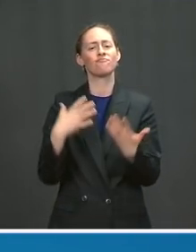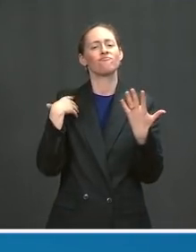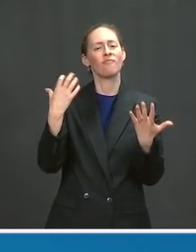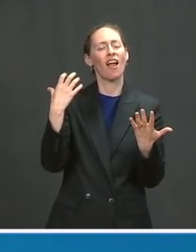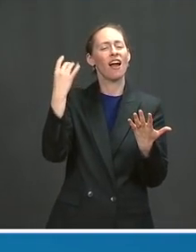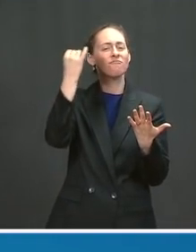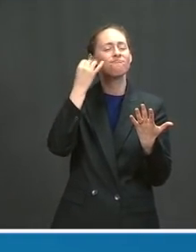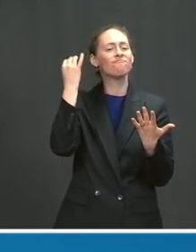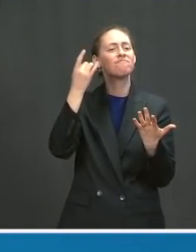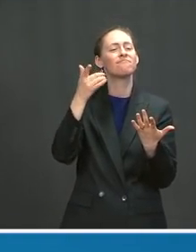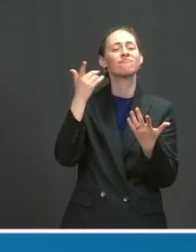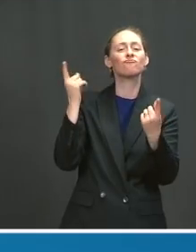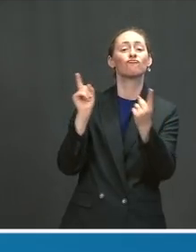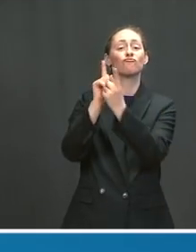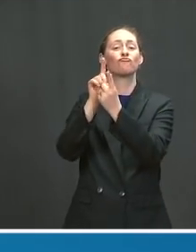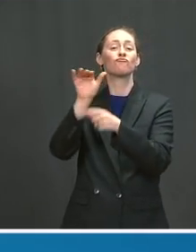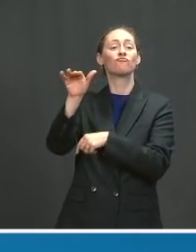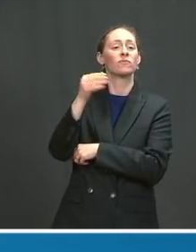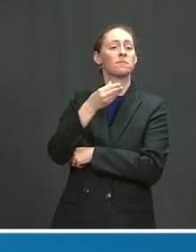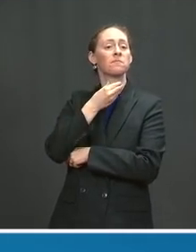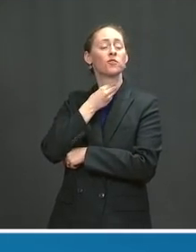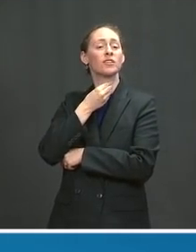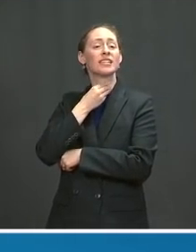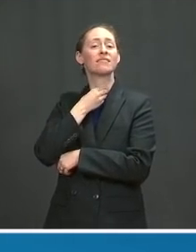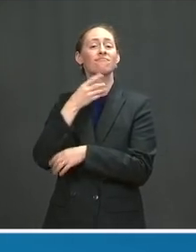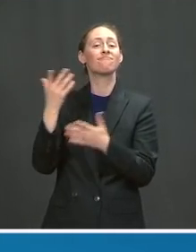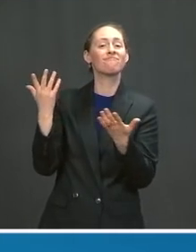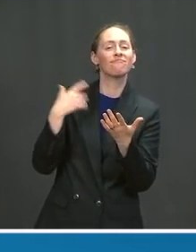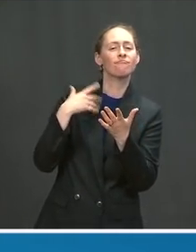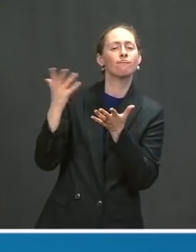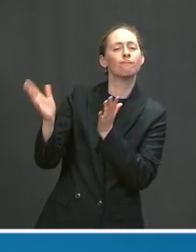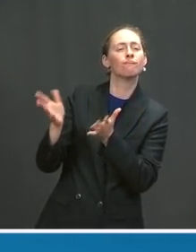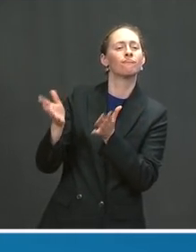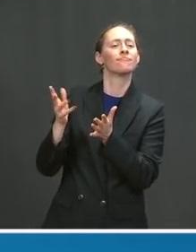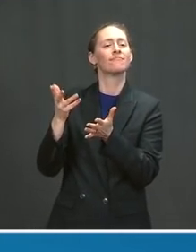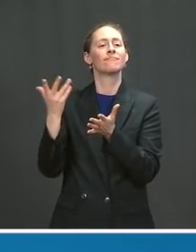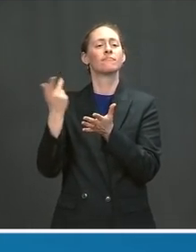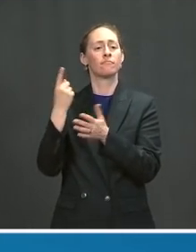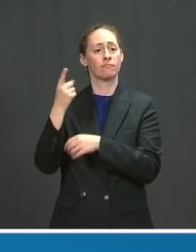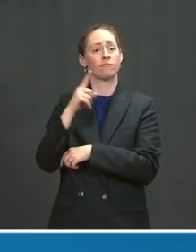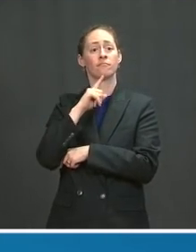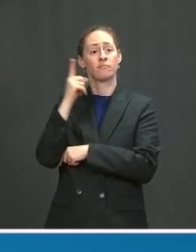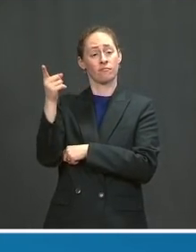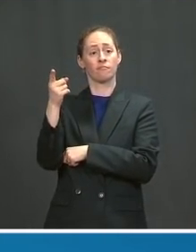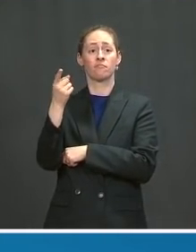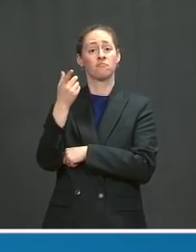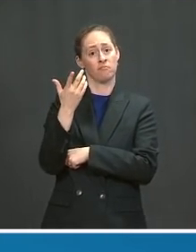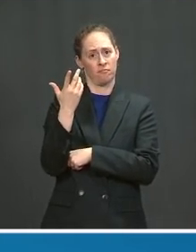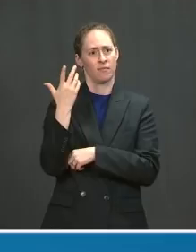would she rather carry 20 pounds of batteries or a rolled up solar panel,